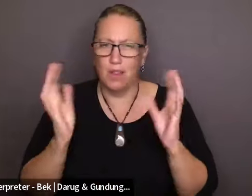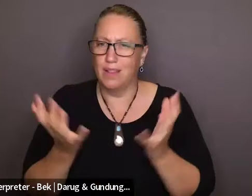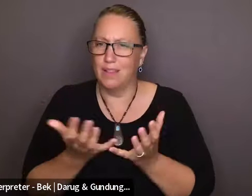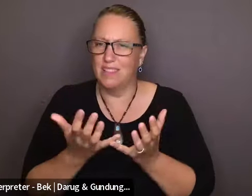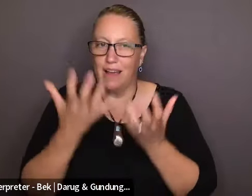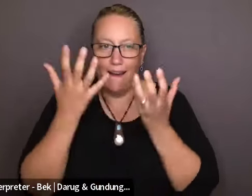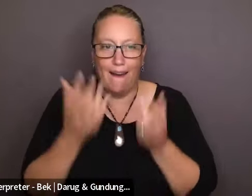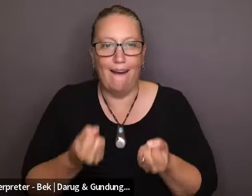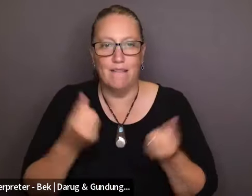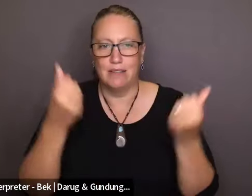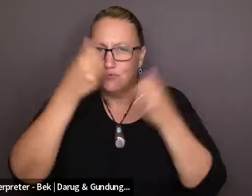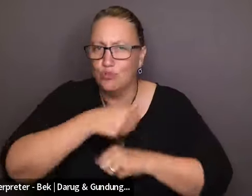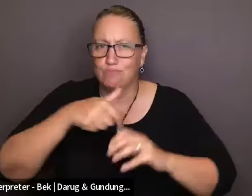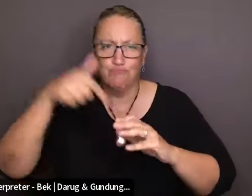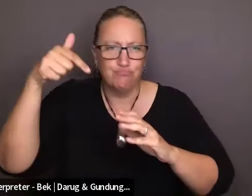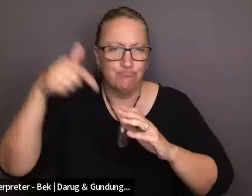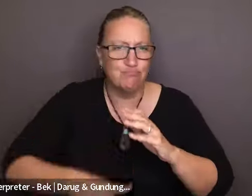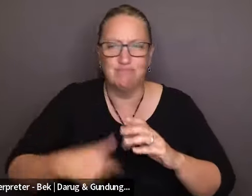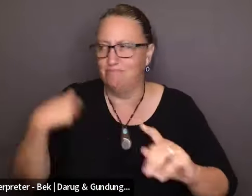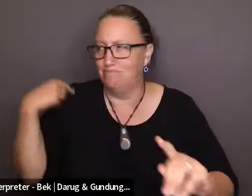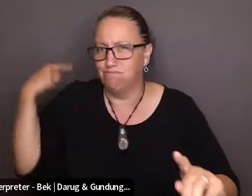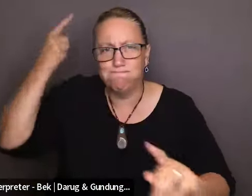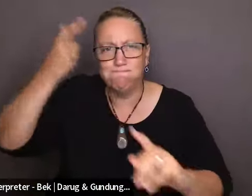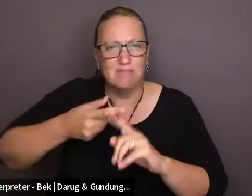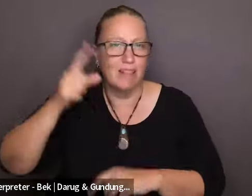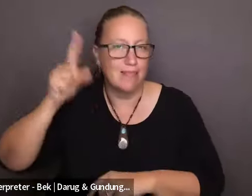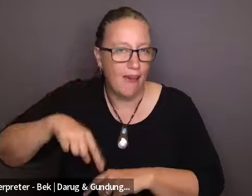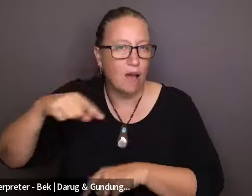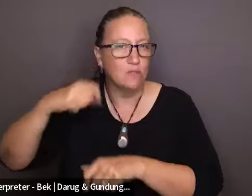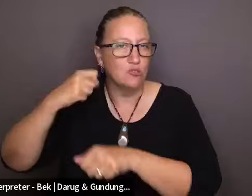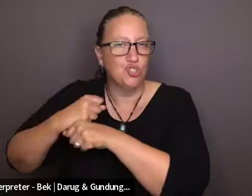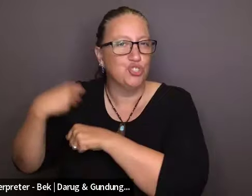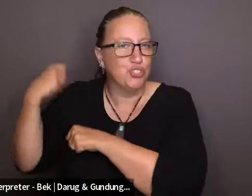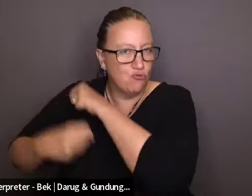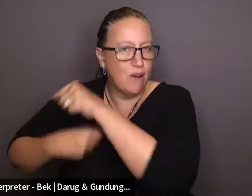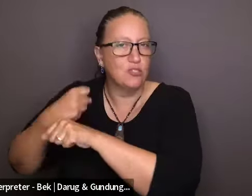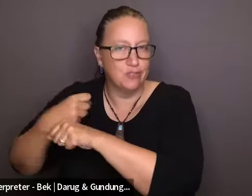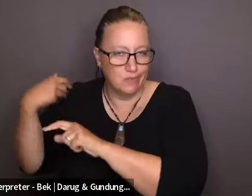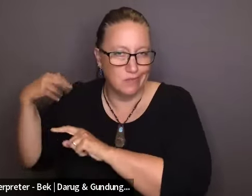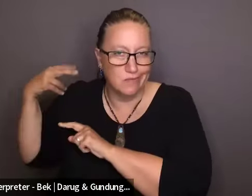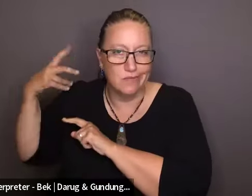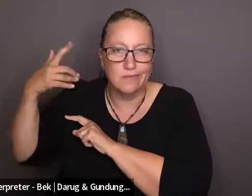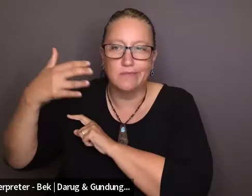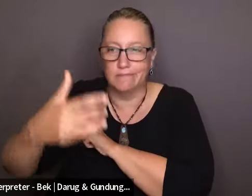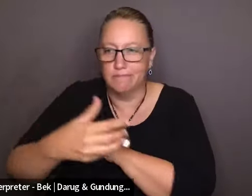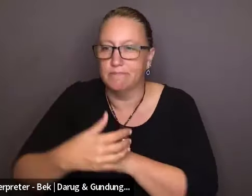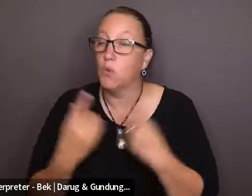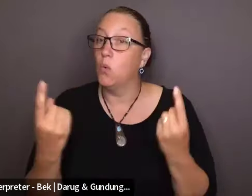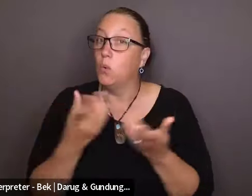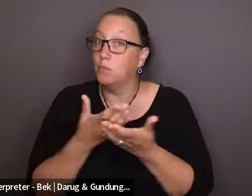first researchers. We acknowledge the deep knowledge systems that have existed here for thousands of generations